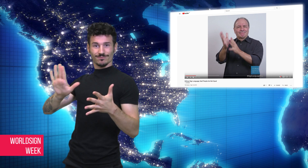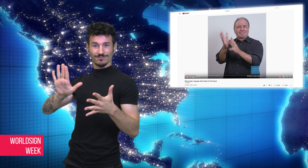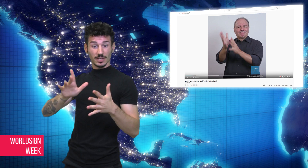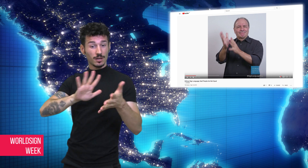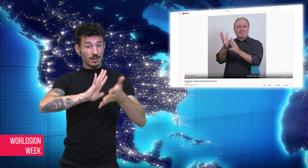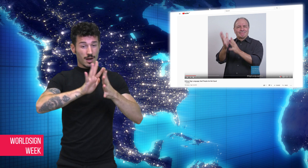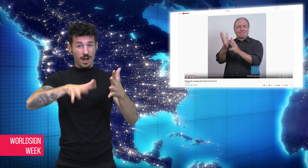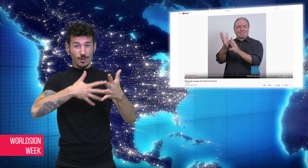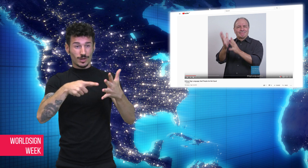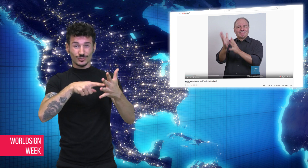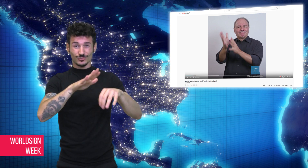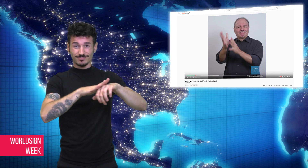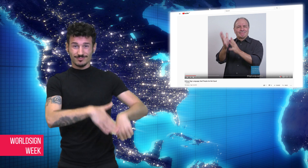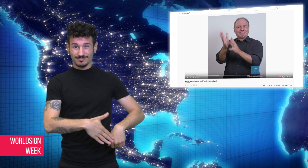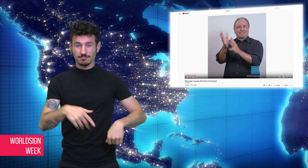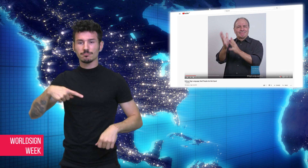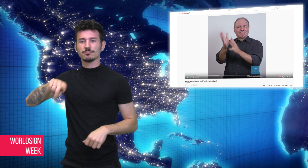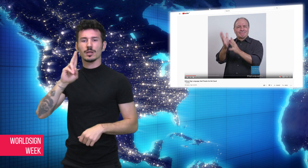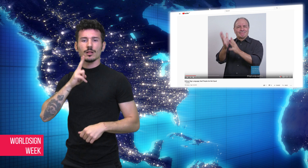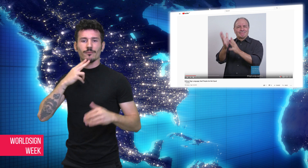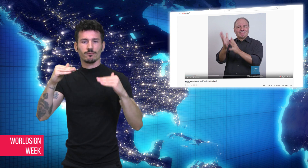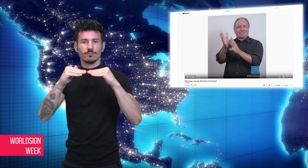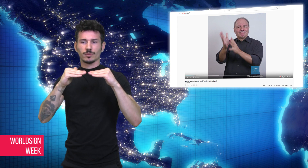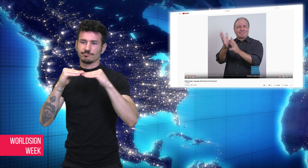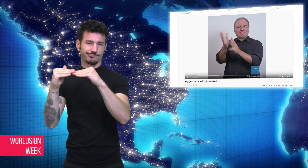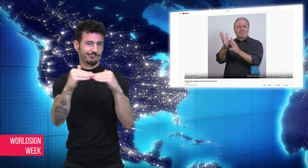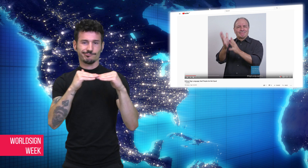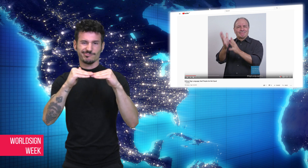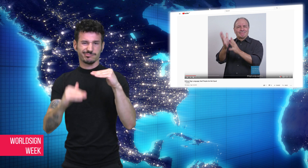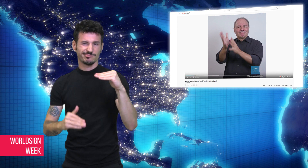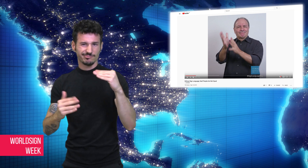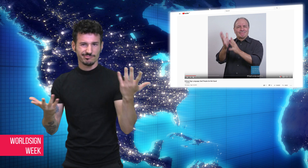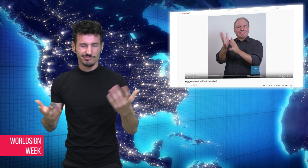Sign Language, Deaf People Are Not Equal.